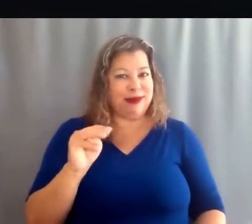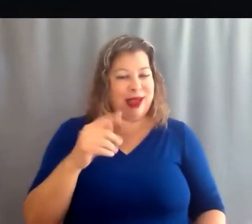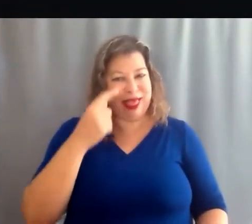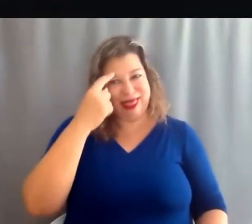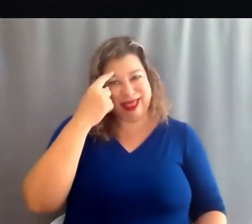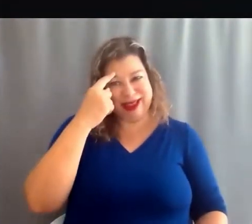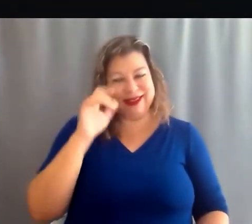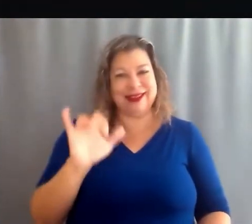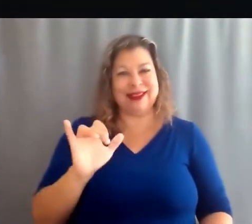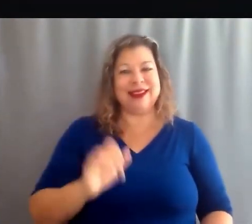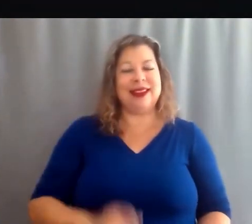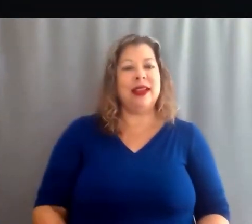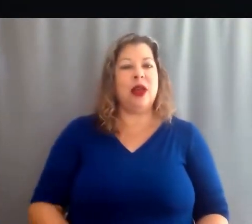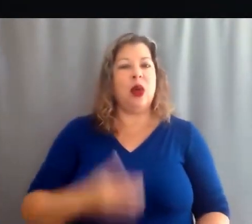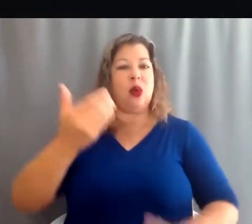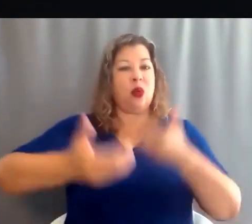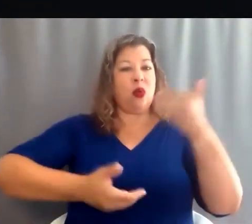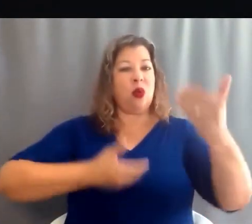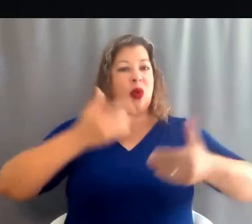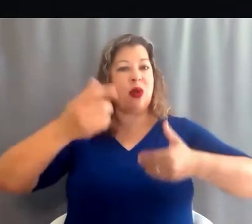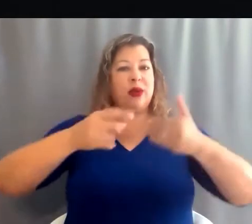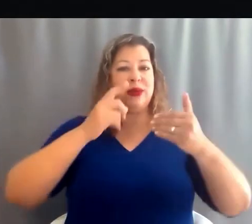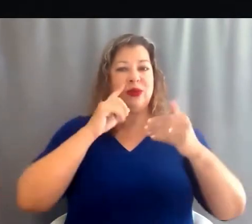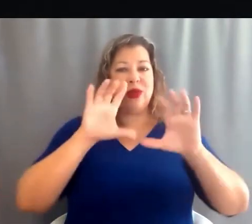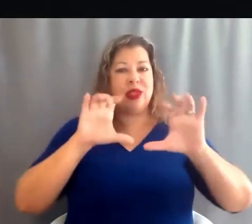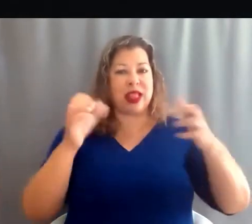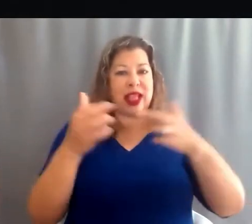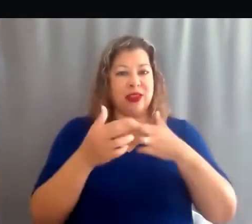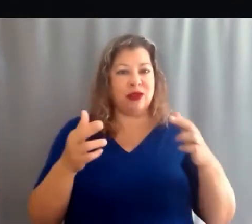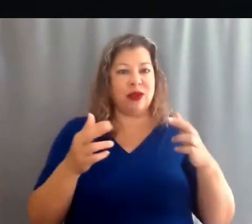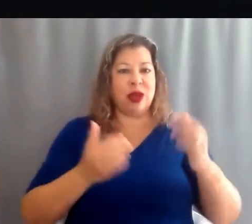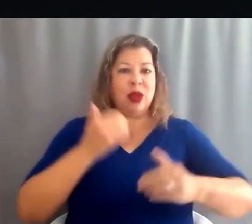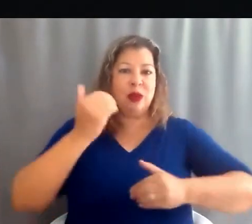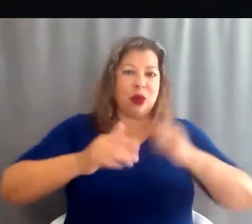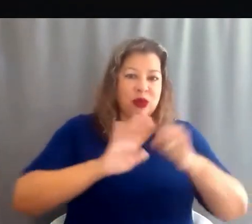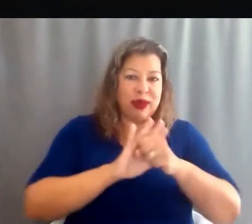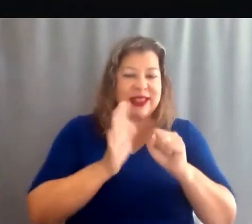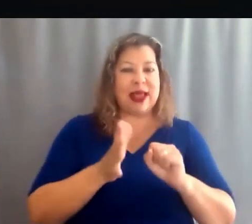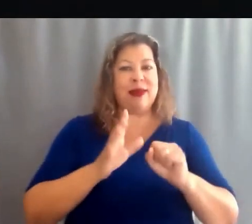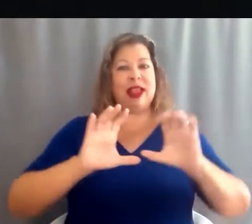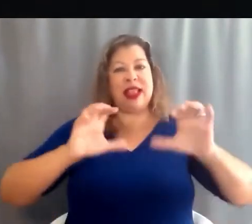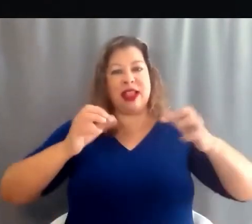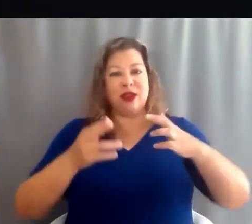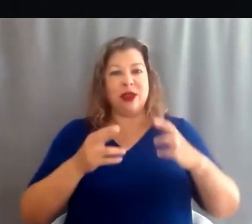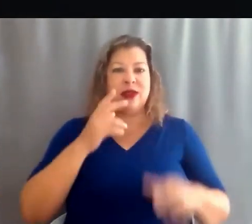Welcome to the Collider Classroom, the post-pandemic